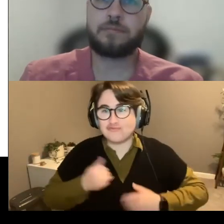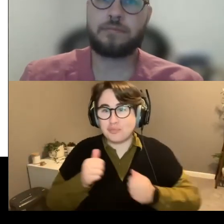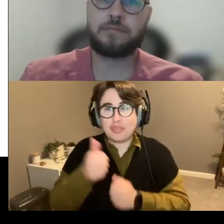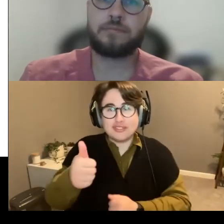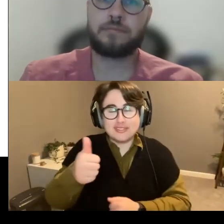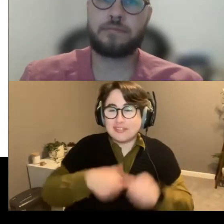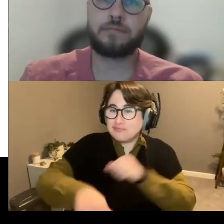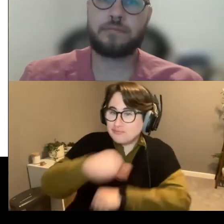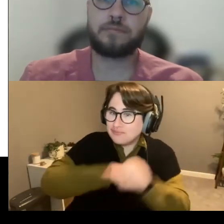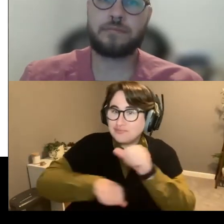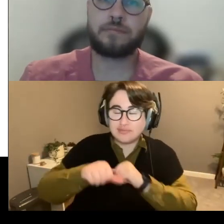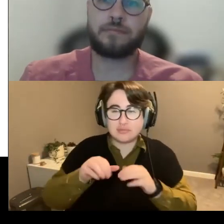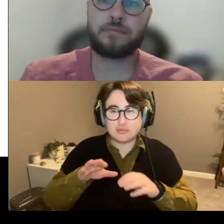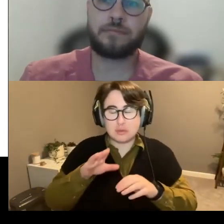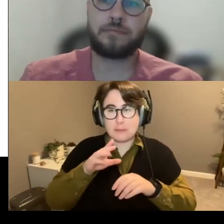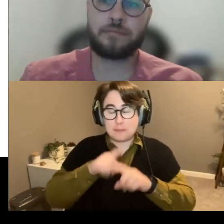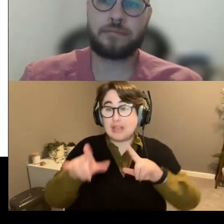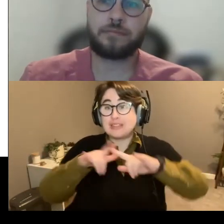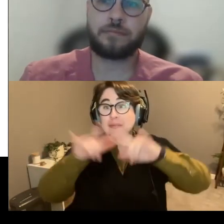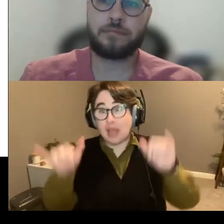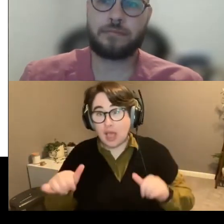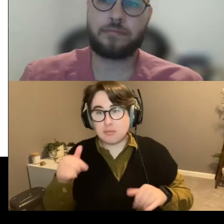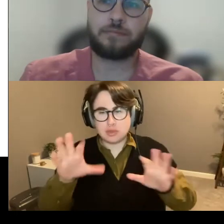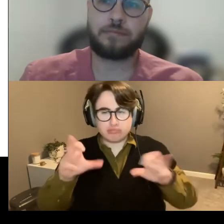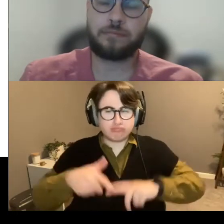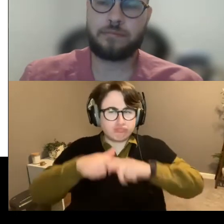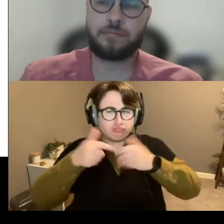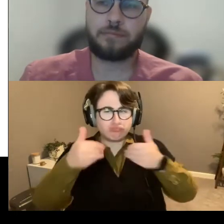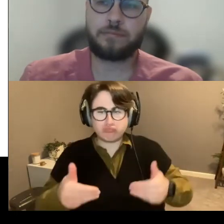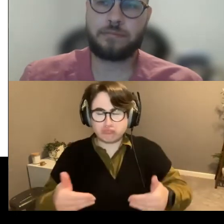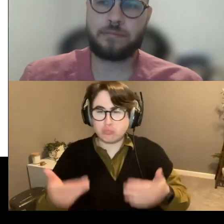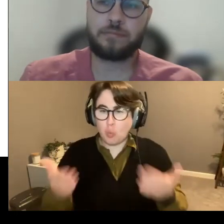But you might also say, we're gonna have chili tonight,